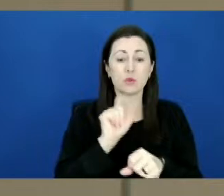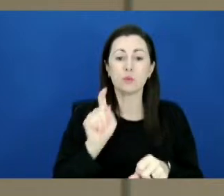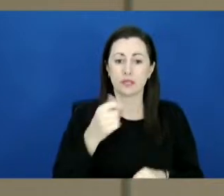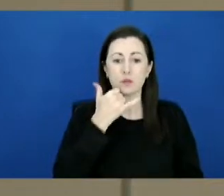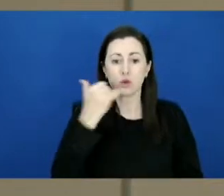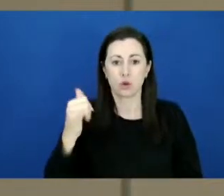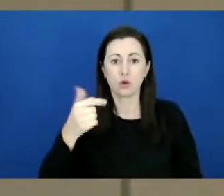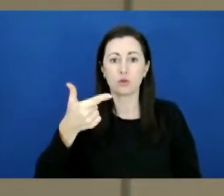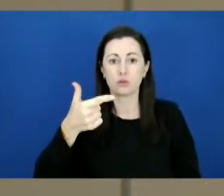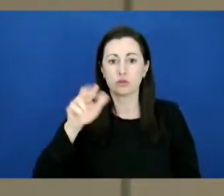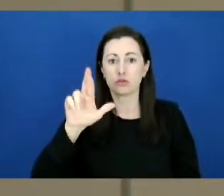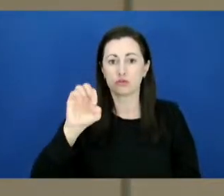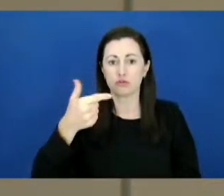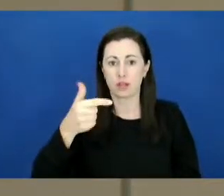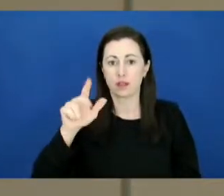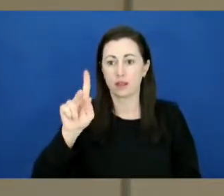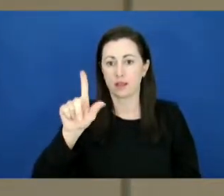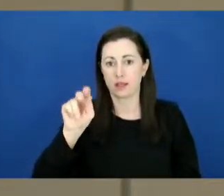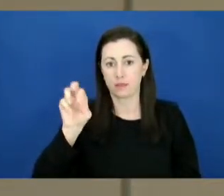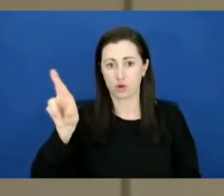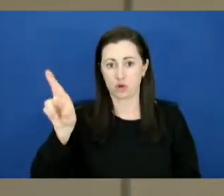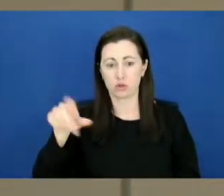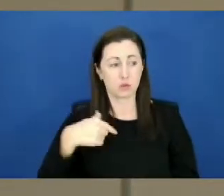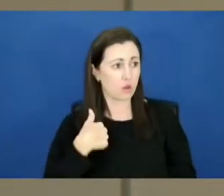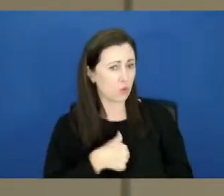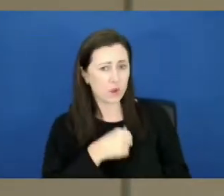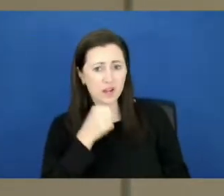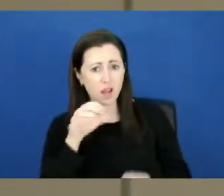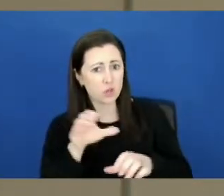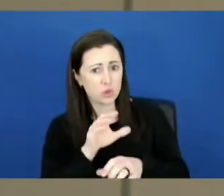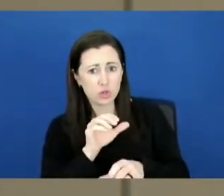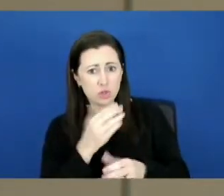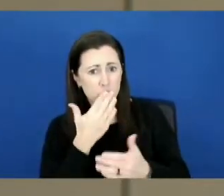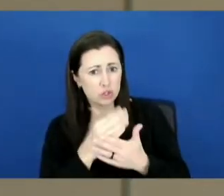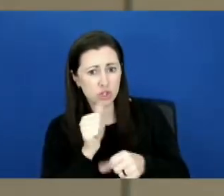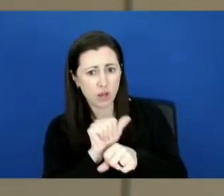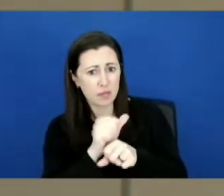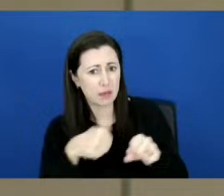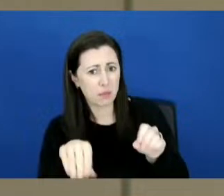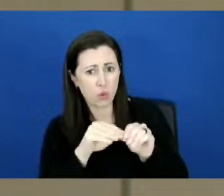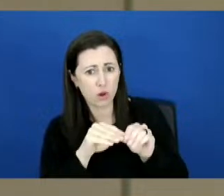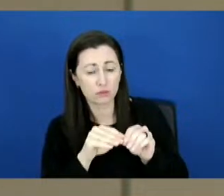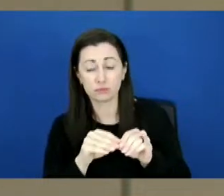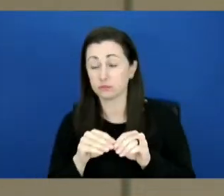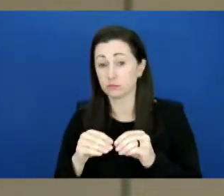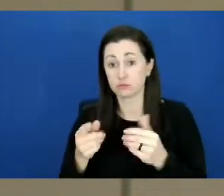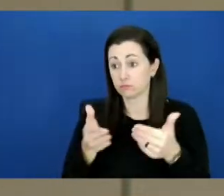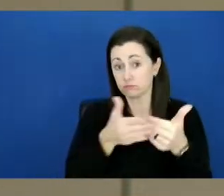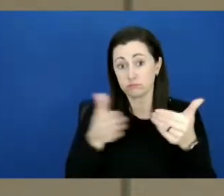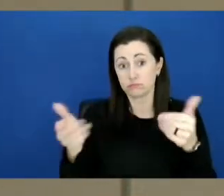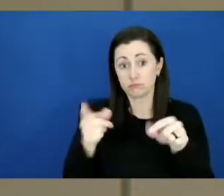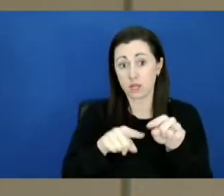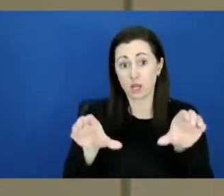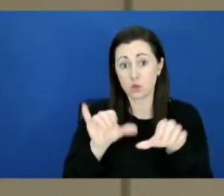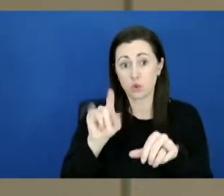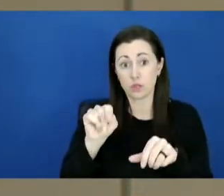THAT I FEEL LIKE WE ALL NEED TO CALL GREG CLEMMER.